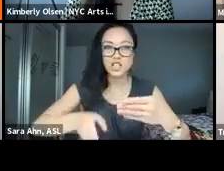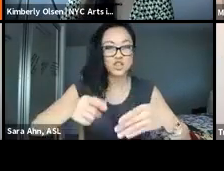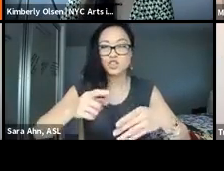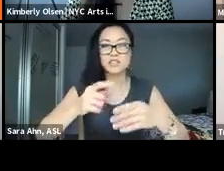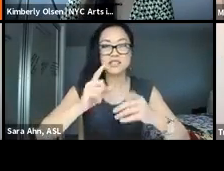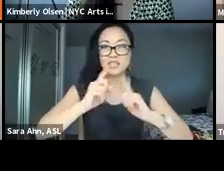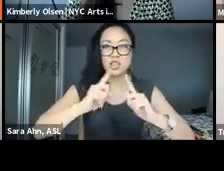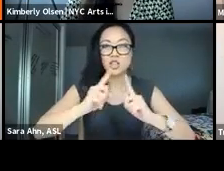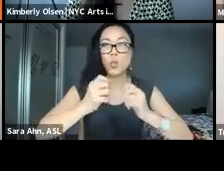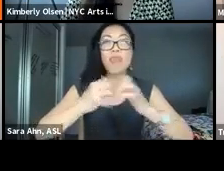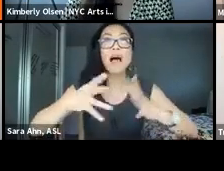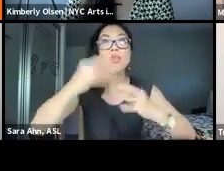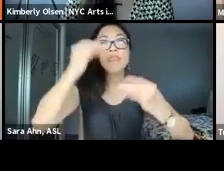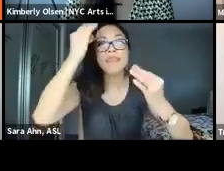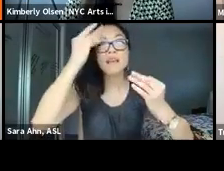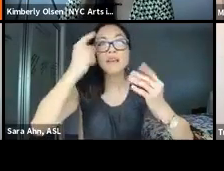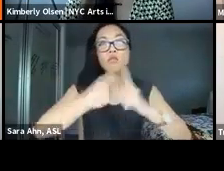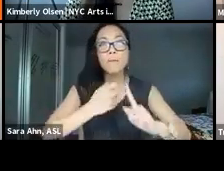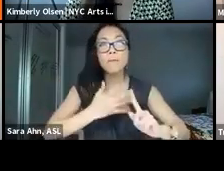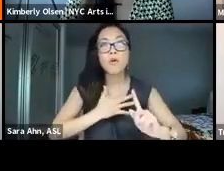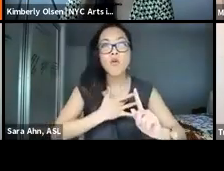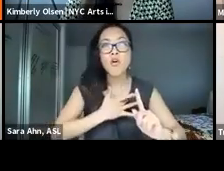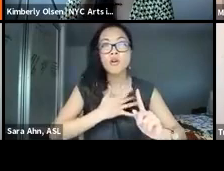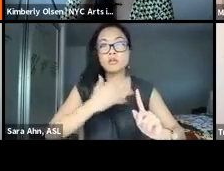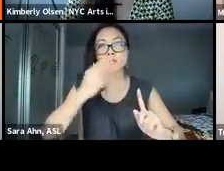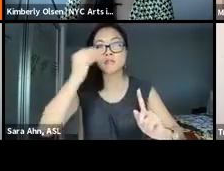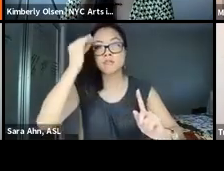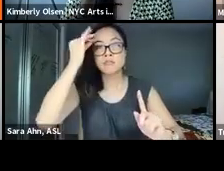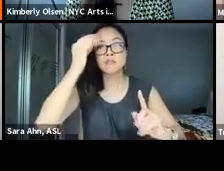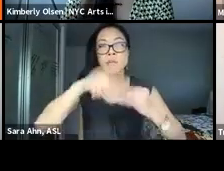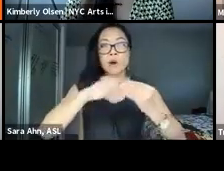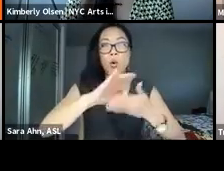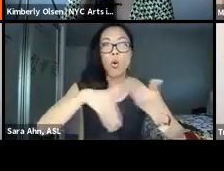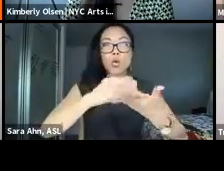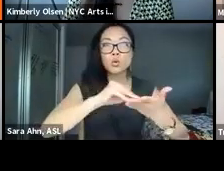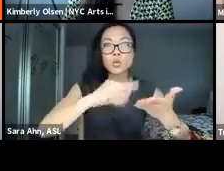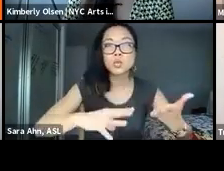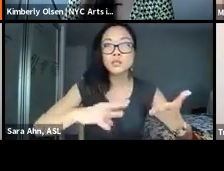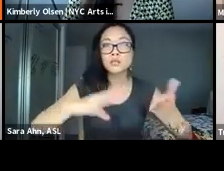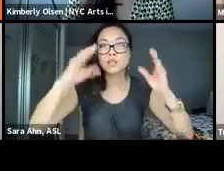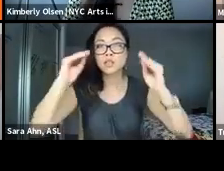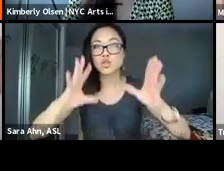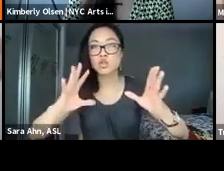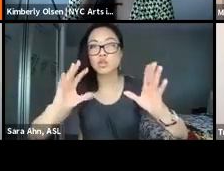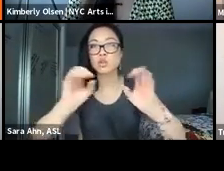Traci Lester: We do that at 2:00 or 3:00 in the morning when we're schlepping.